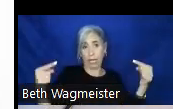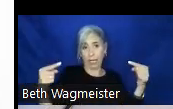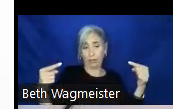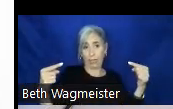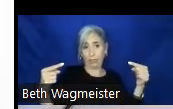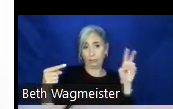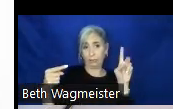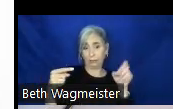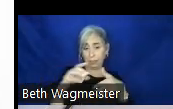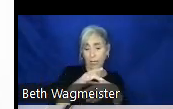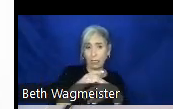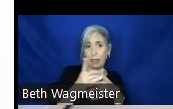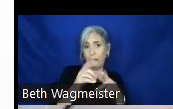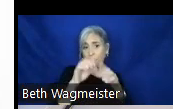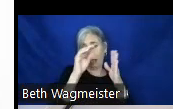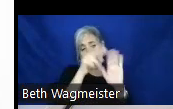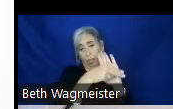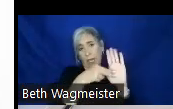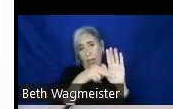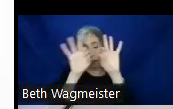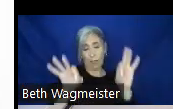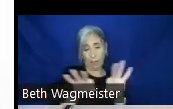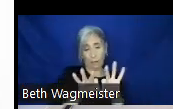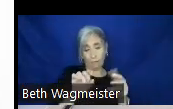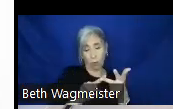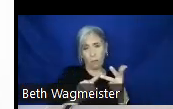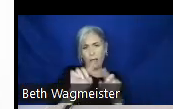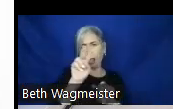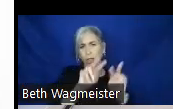Is there a label on this form? That sort of thing. It looks at the renders content, the